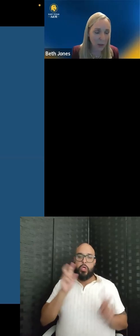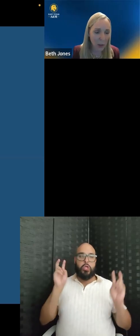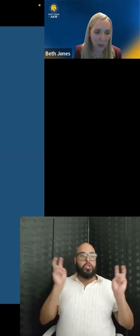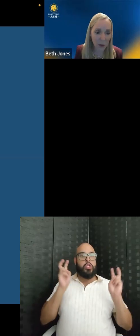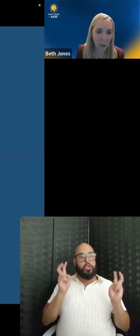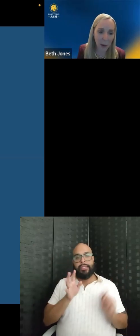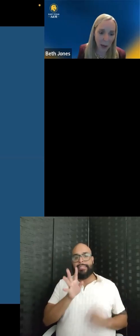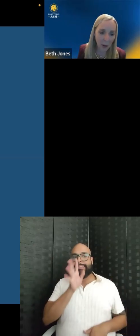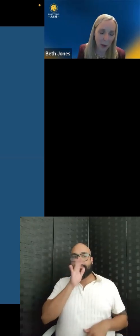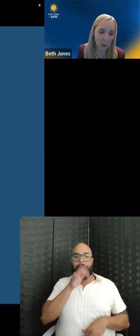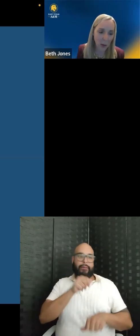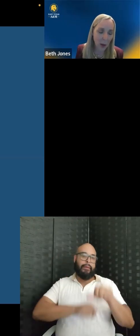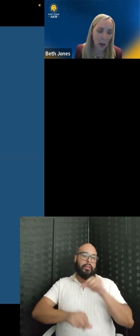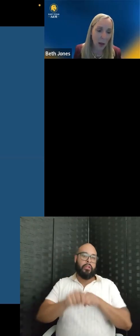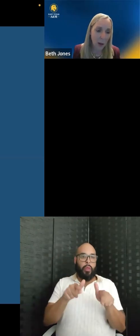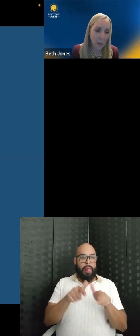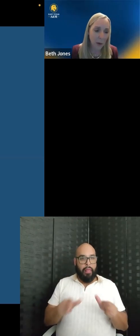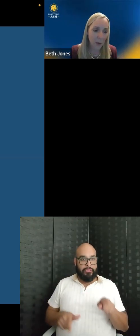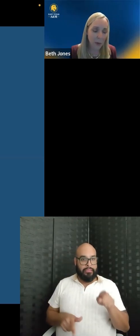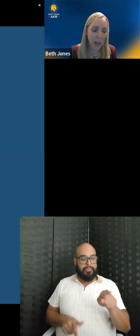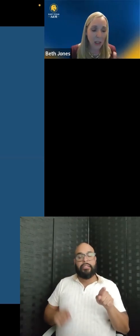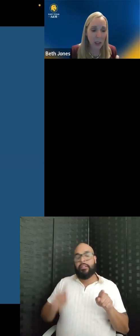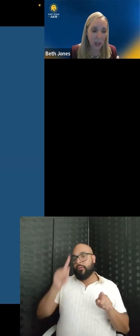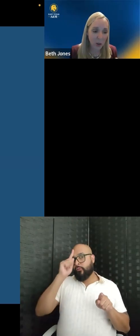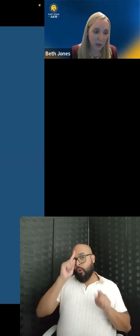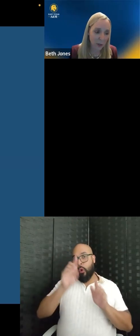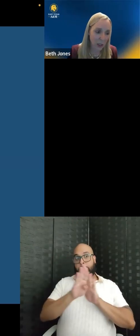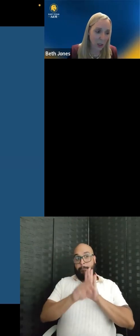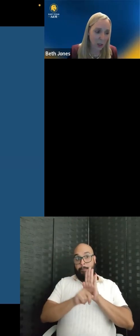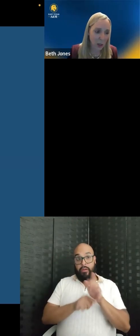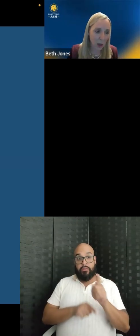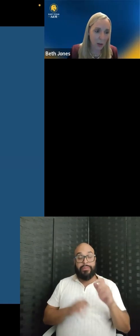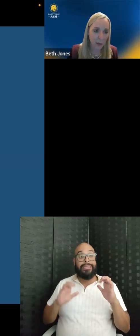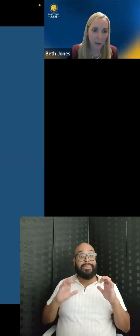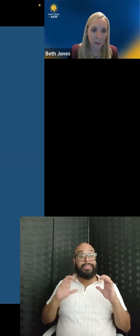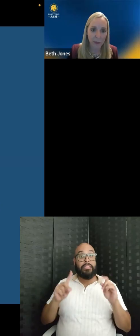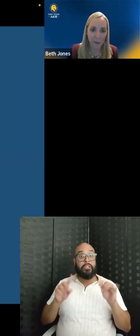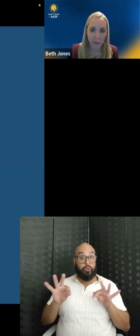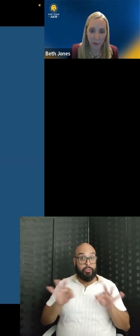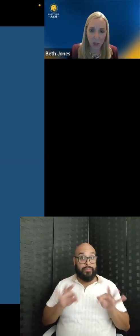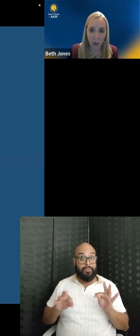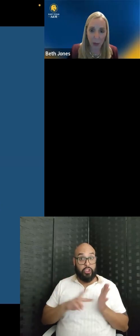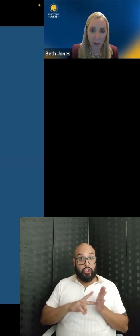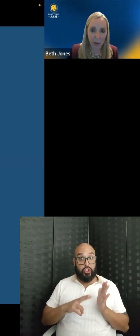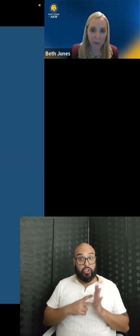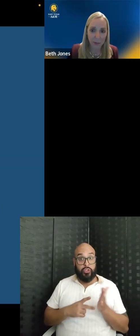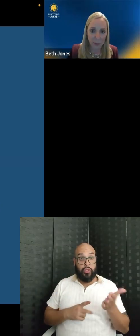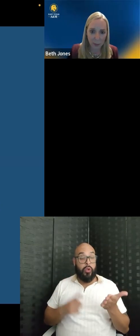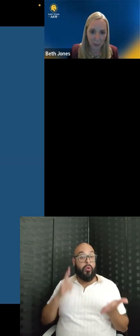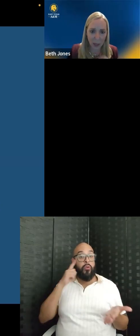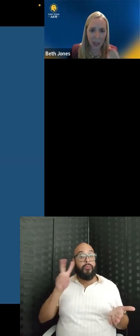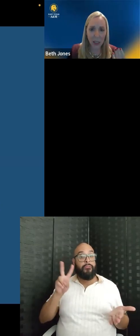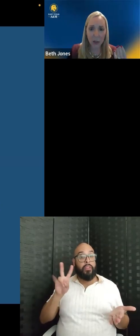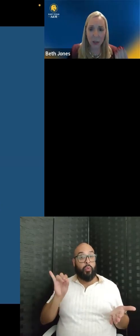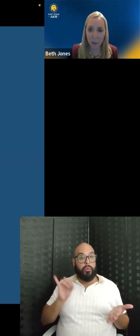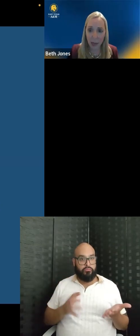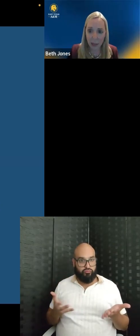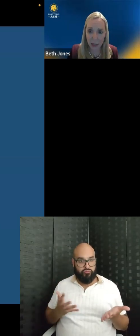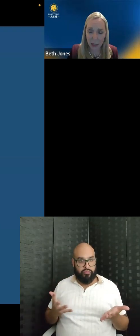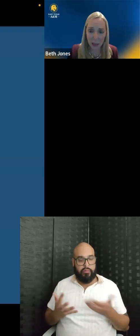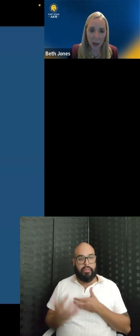And just for the background, the educational definition of visual impairment includes blindness.